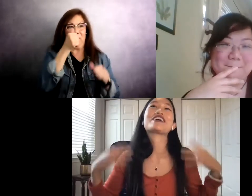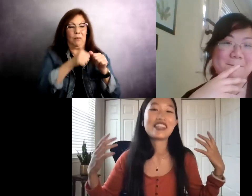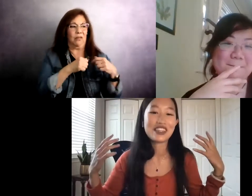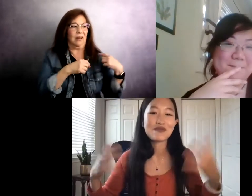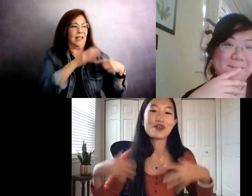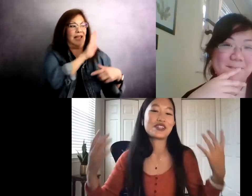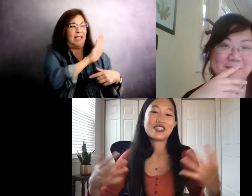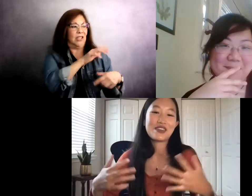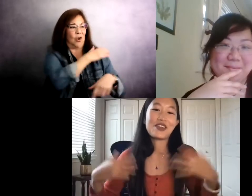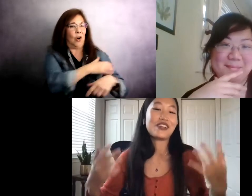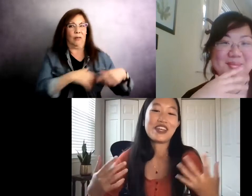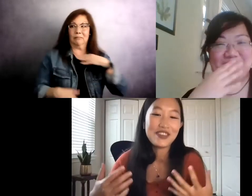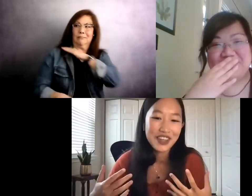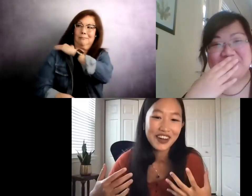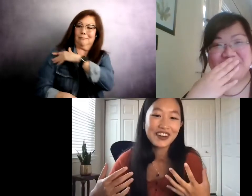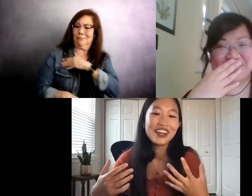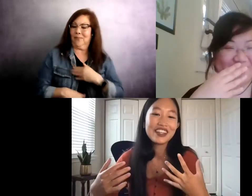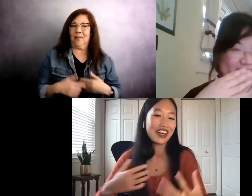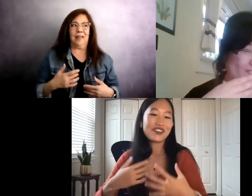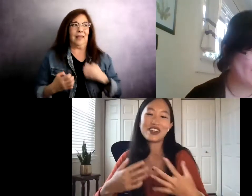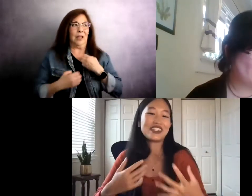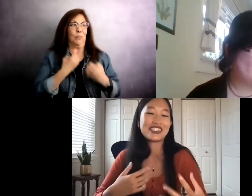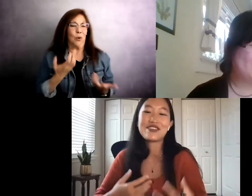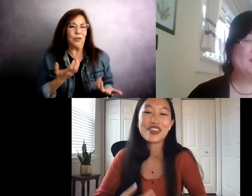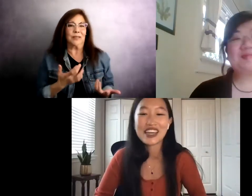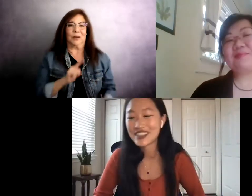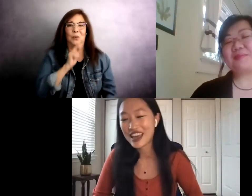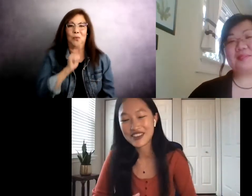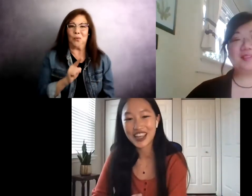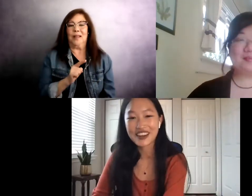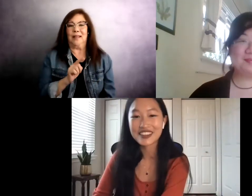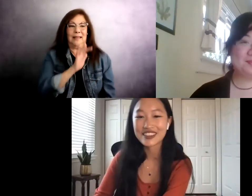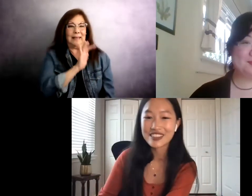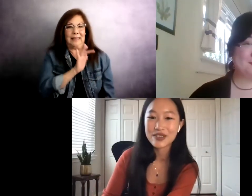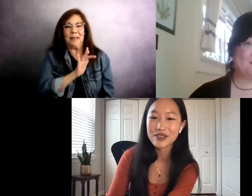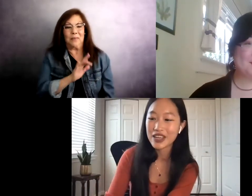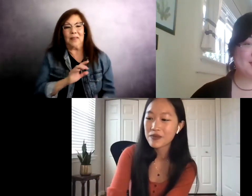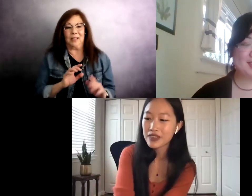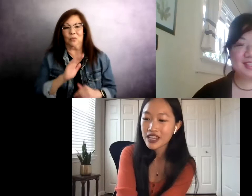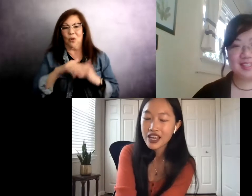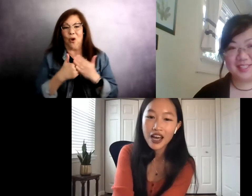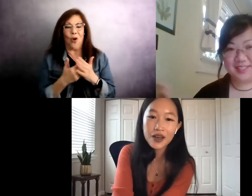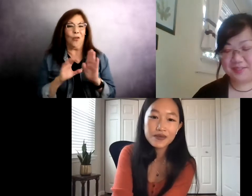God the emotions, like the feelings of that all, I really sympathize with every character